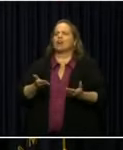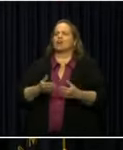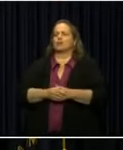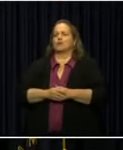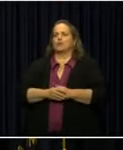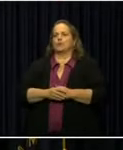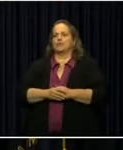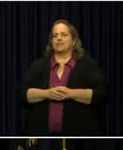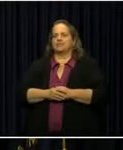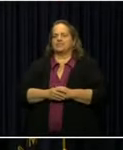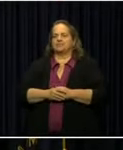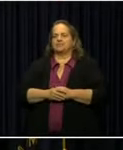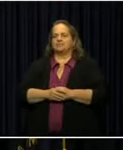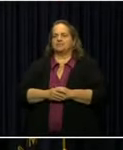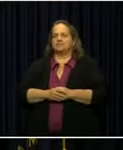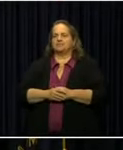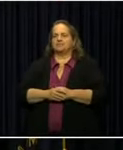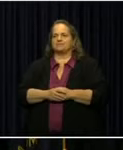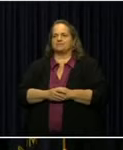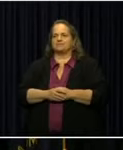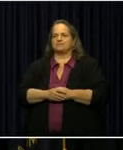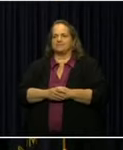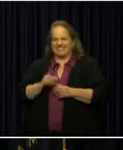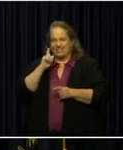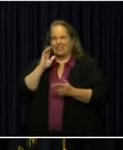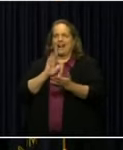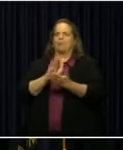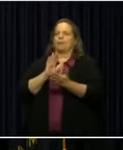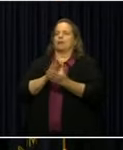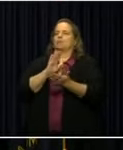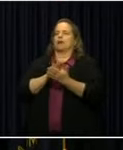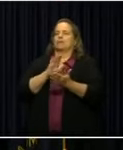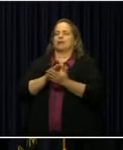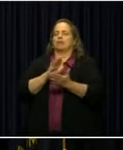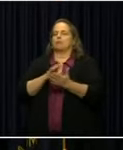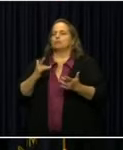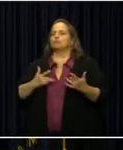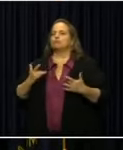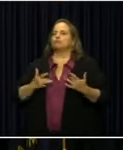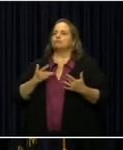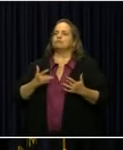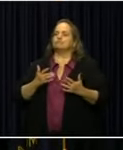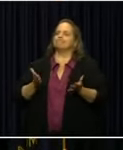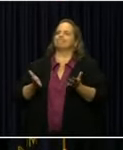LI LITTLE BETTER EVERY DAY. VIRGINIA RET ME KNOW THAT THE